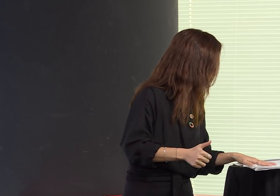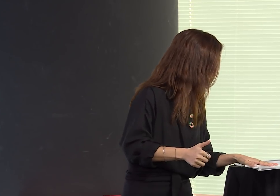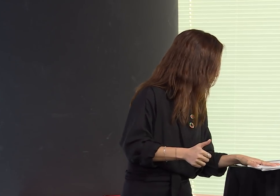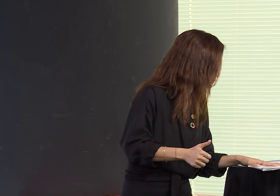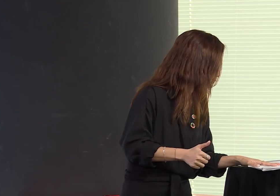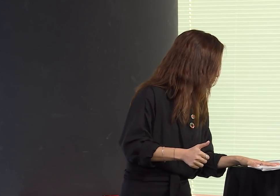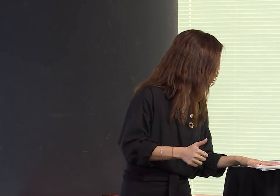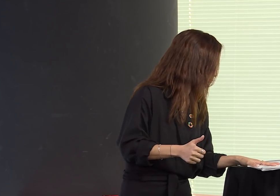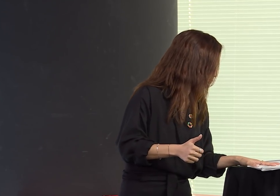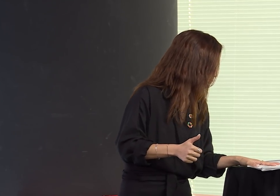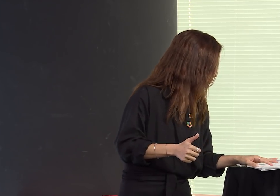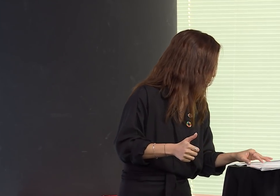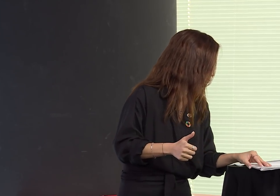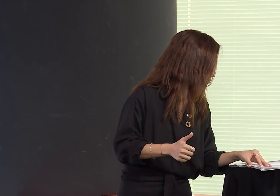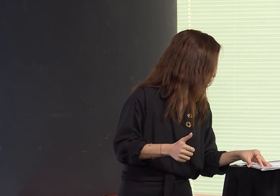It's so inspiring to see different sign languages.